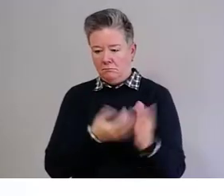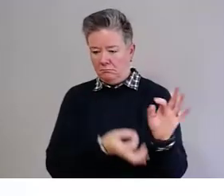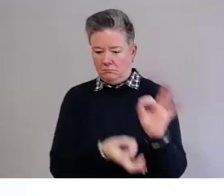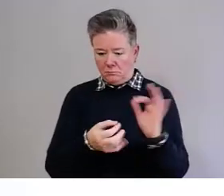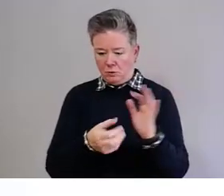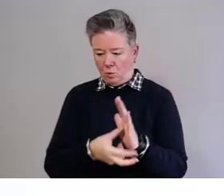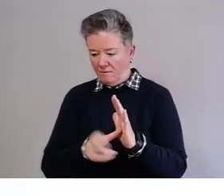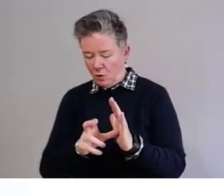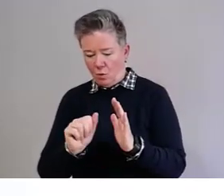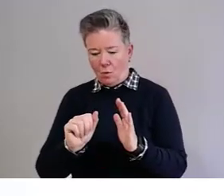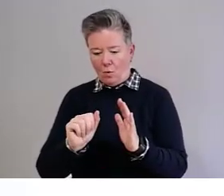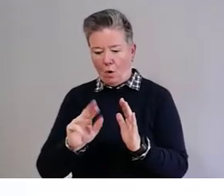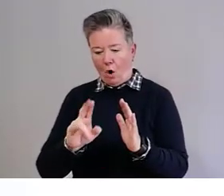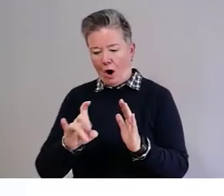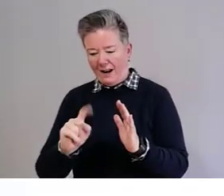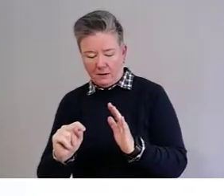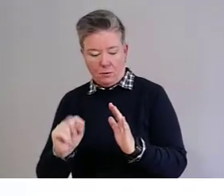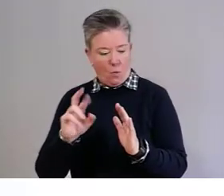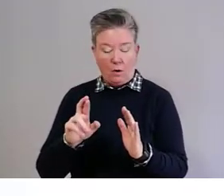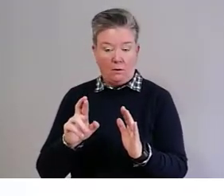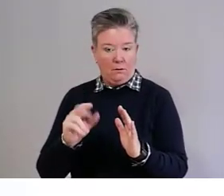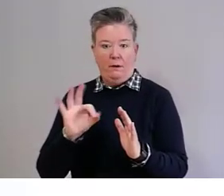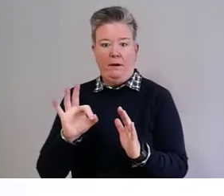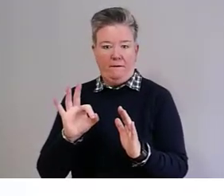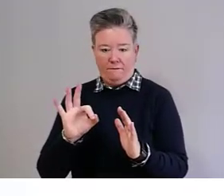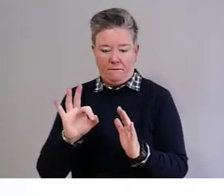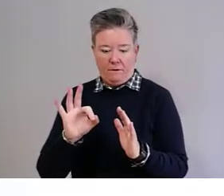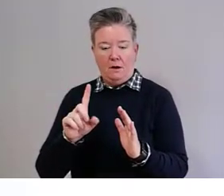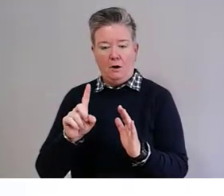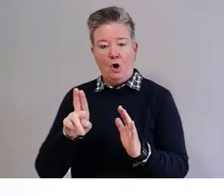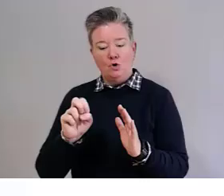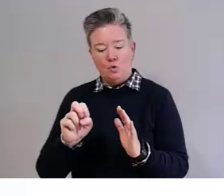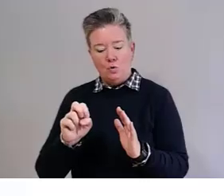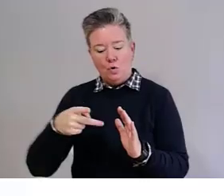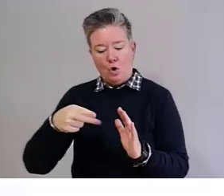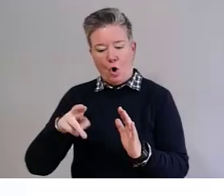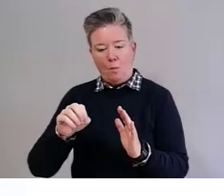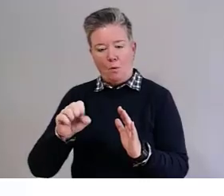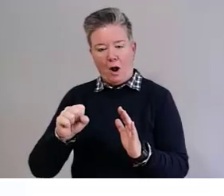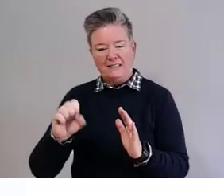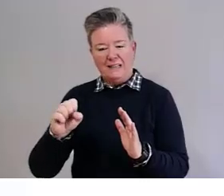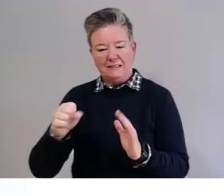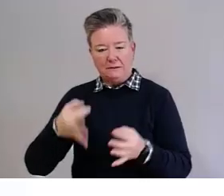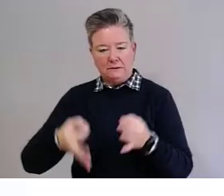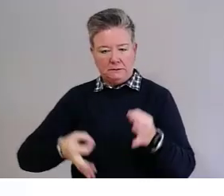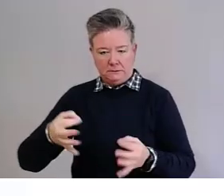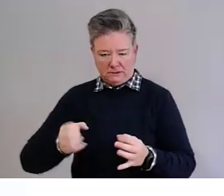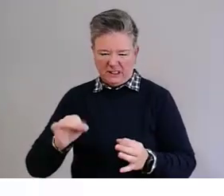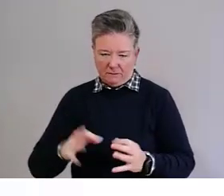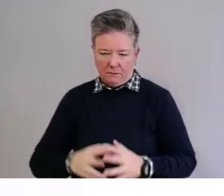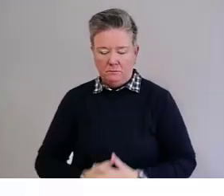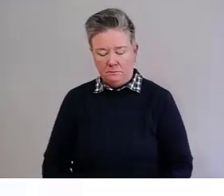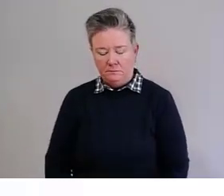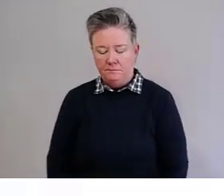audits, or in the event of a due process.